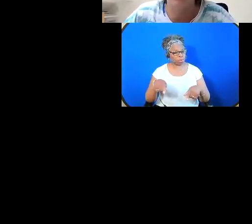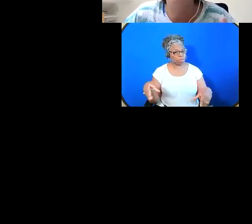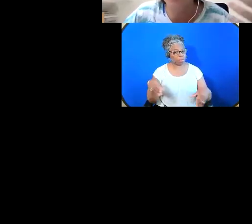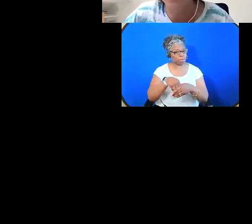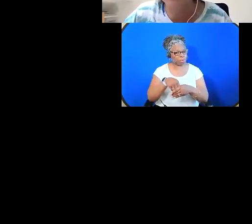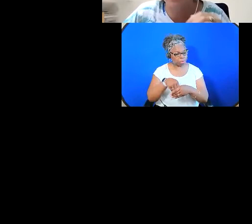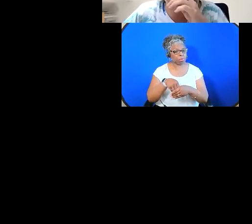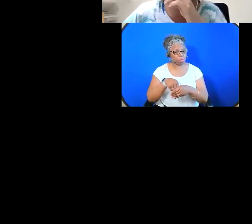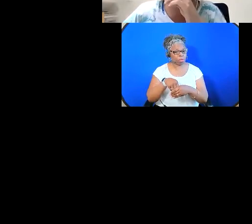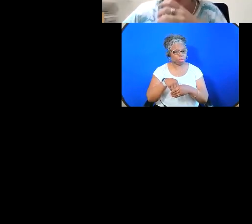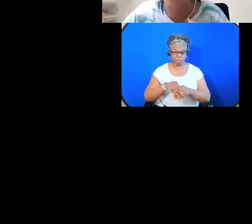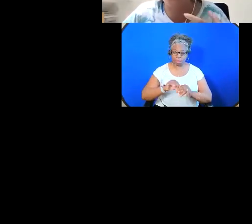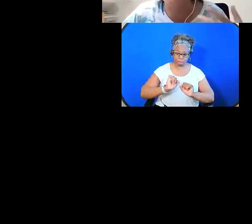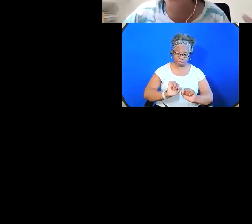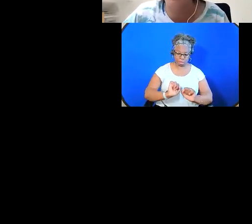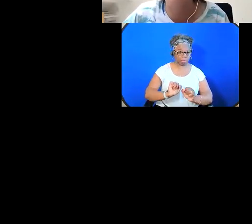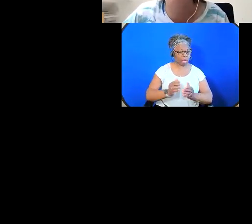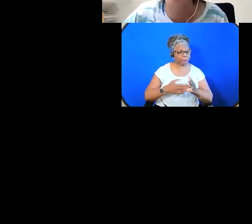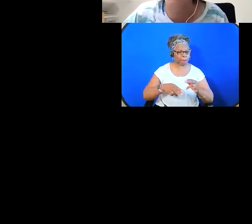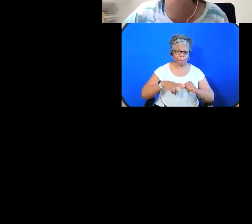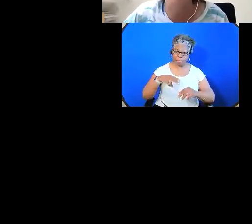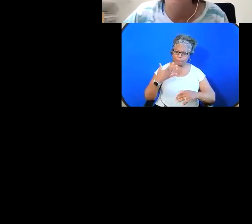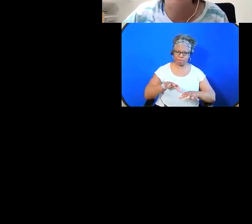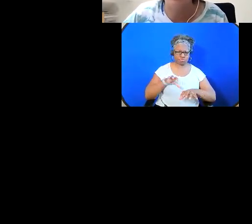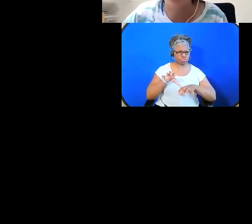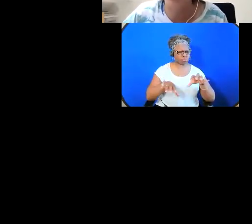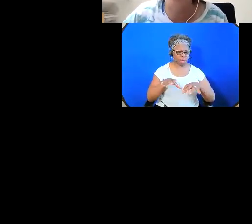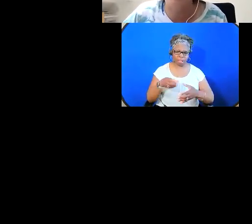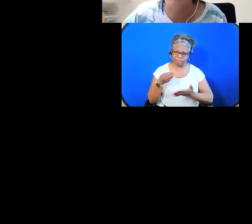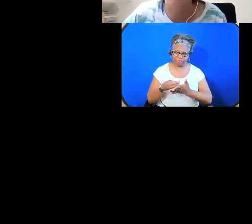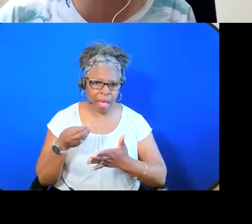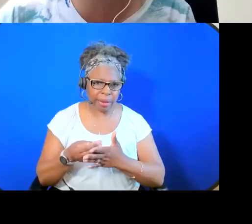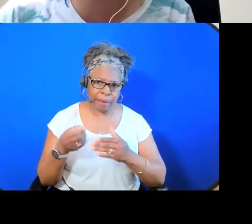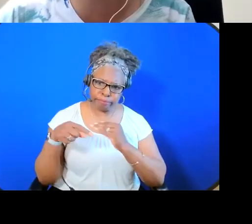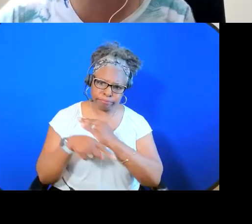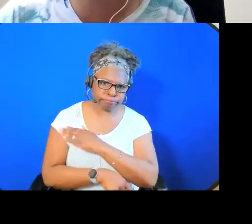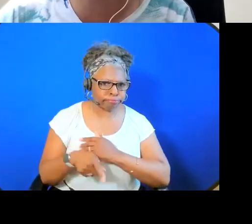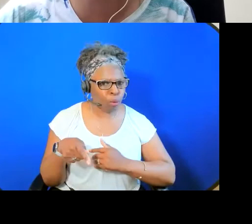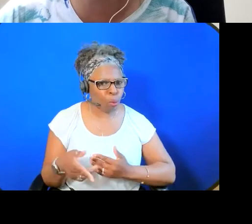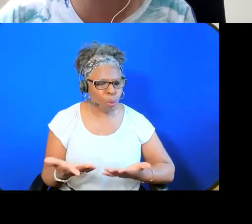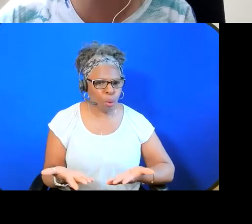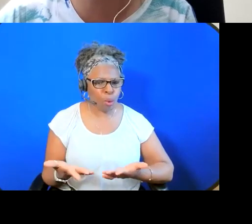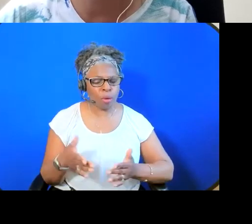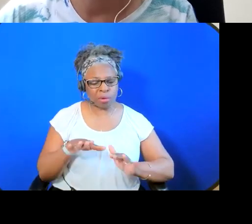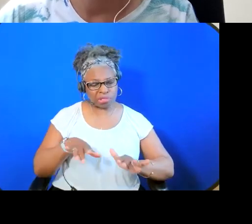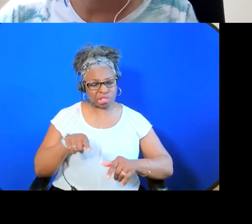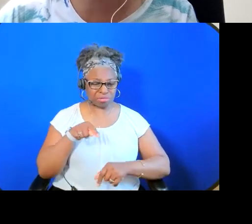parents were really struggling economically, and the children themselves sort of had that